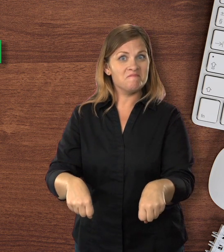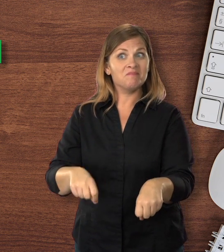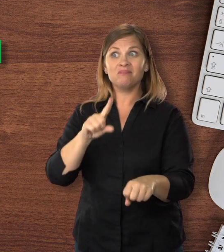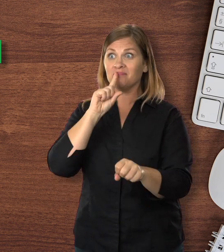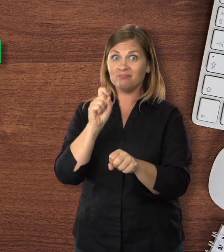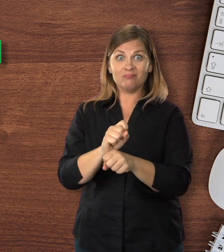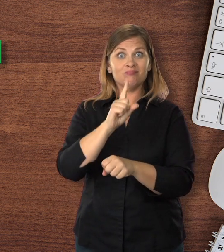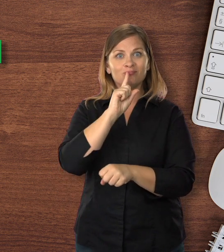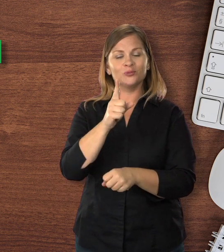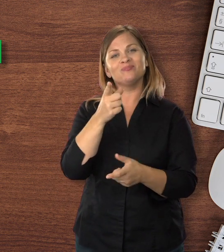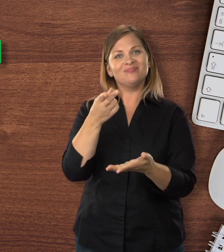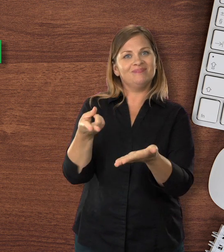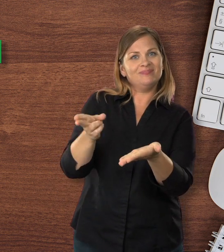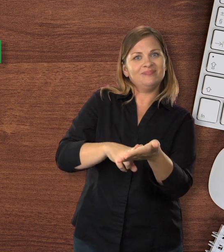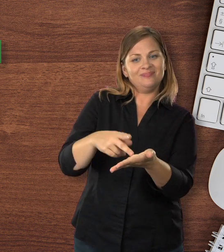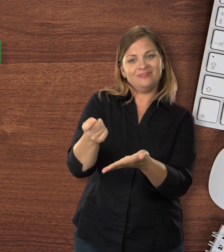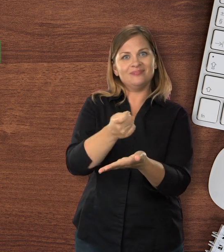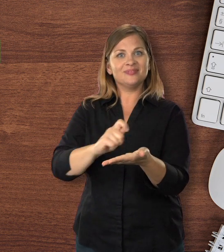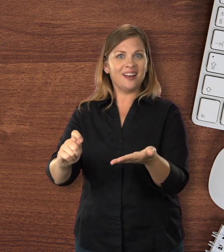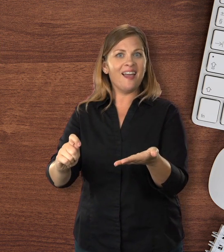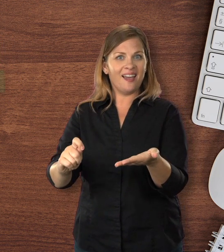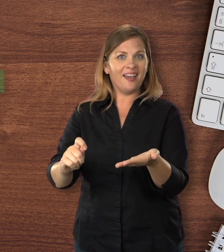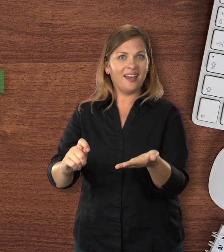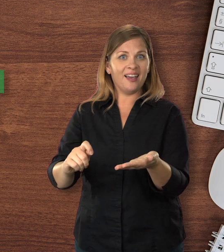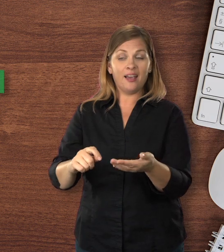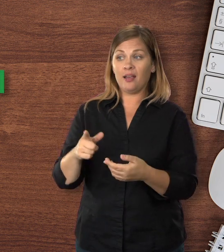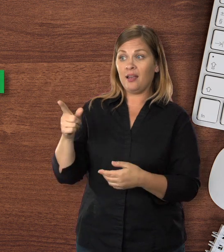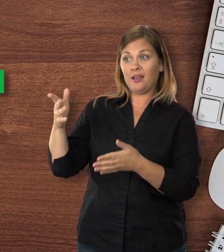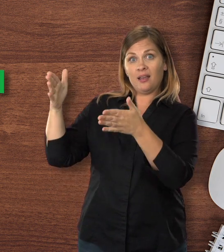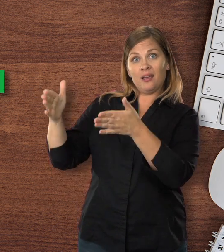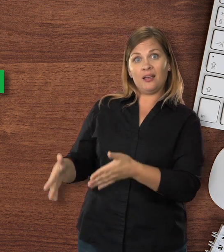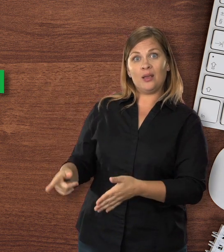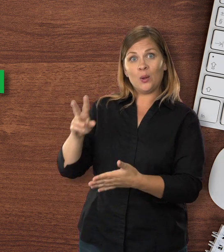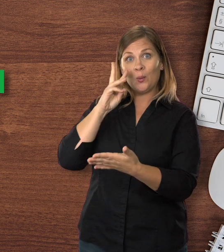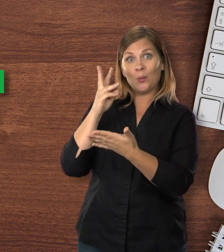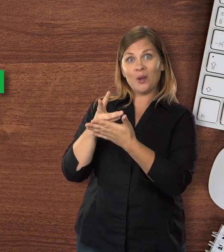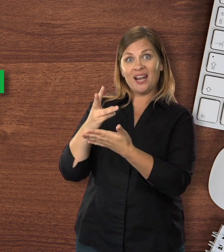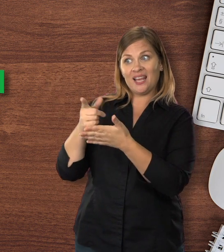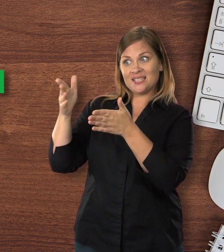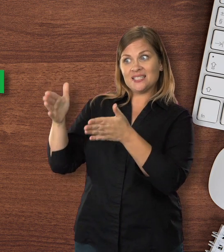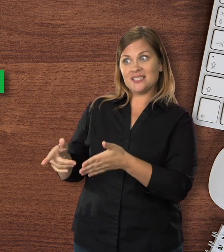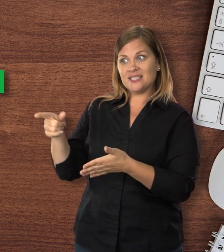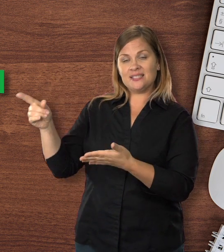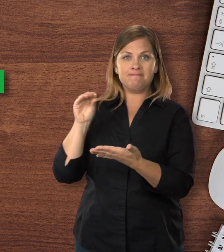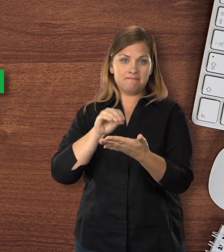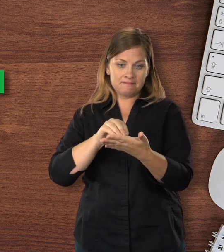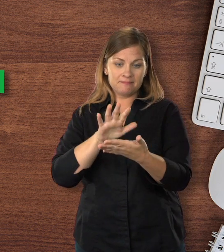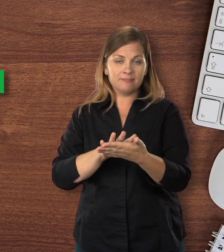If this is true, sign your name. Now give the envelope to your witness.